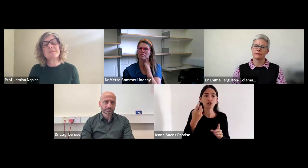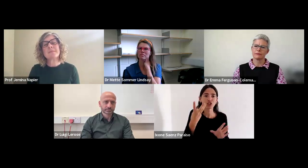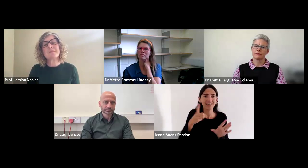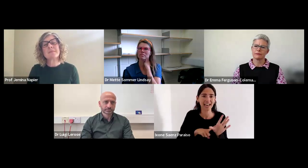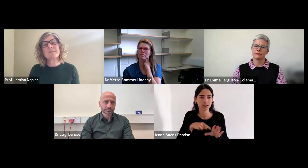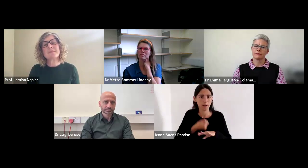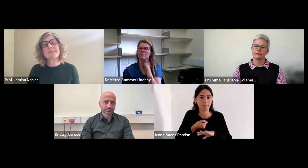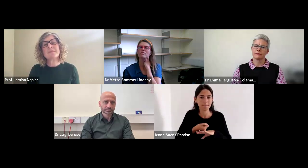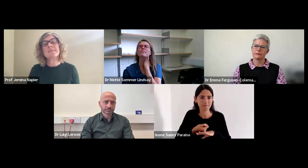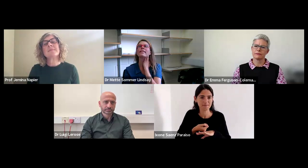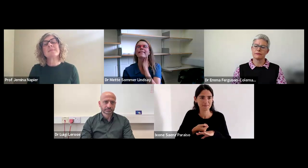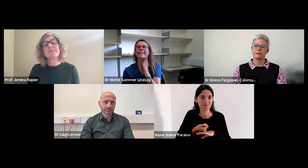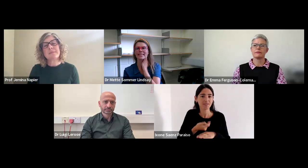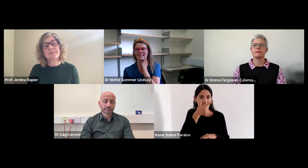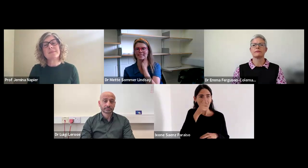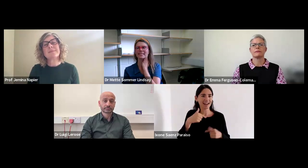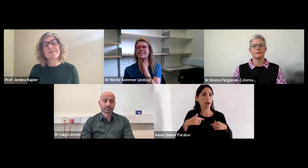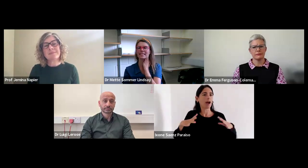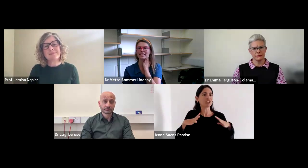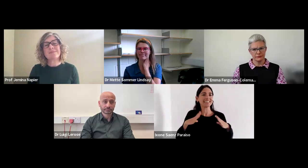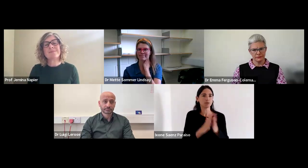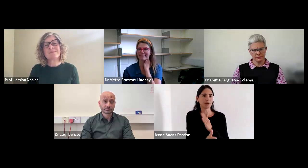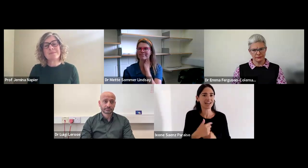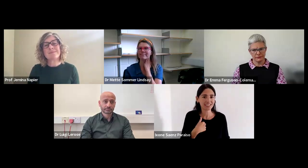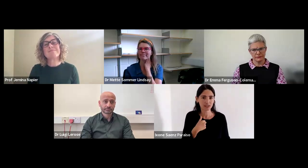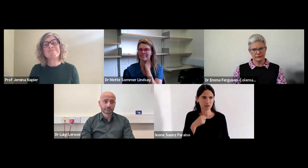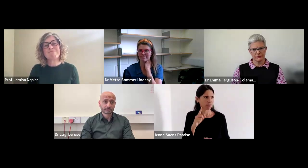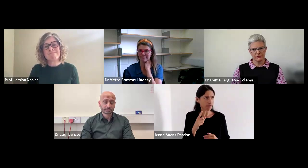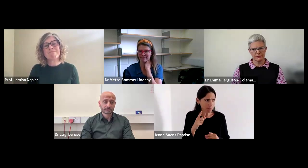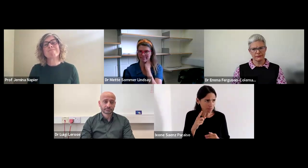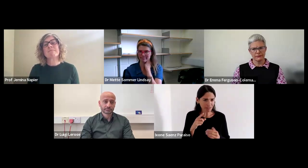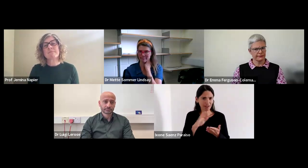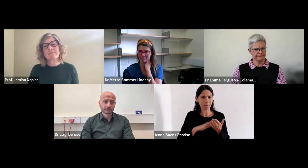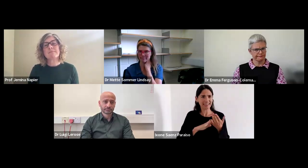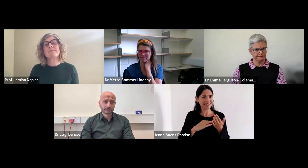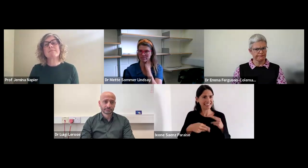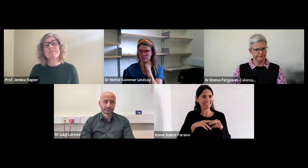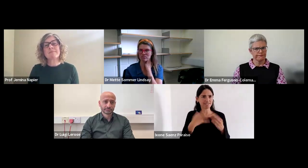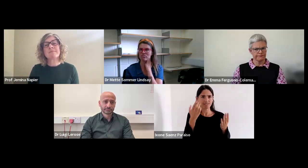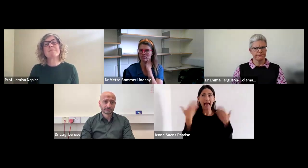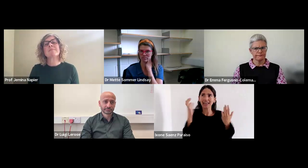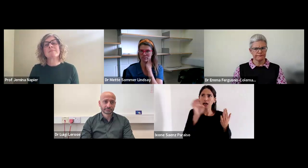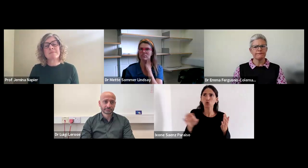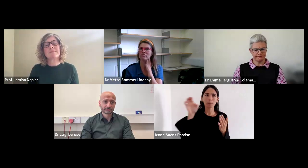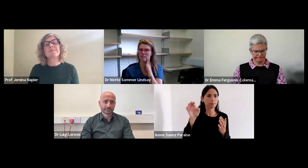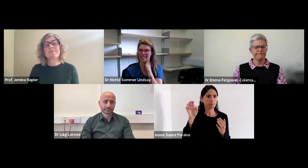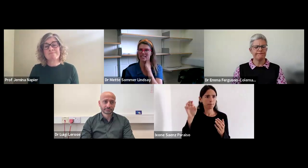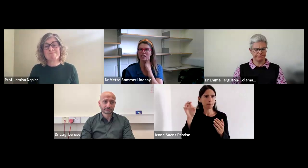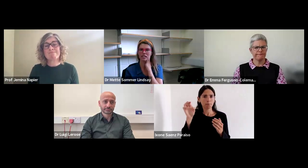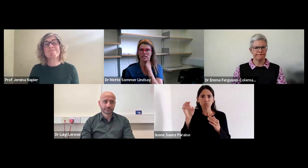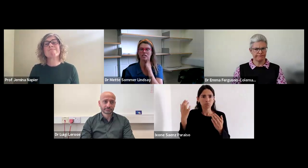have DSA if I had lived in the UK for a minimum of three years. Luckily I already had, but I'm